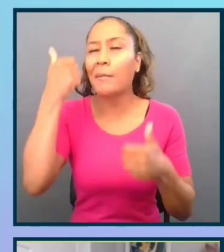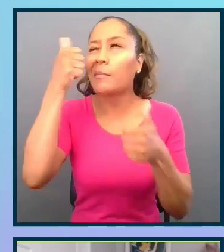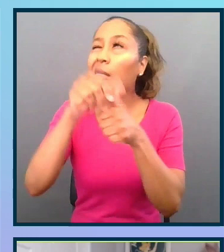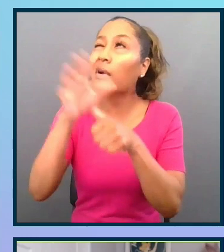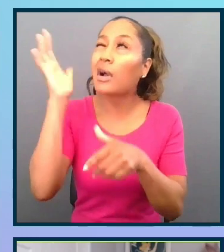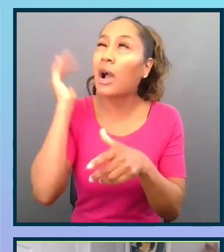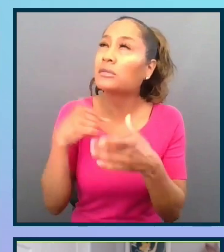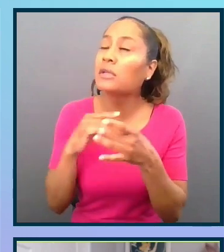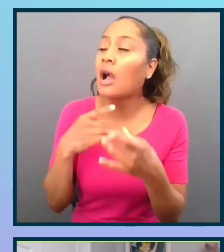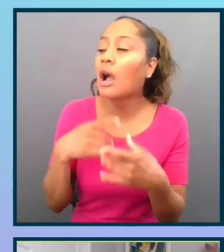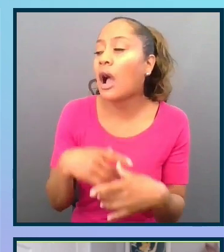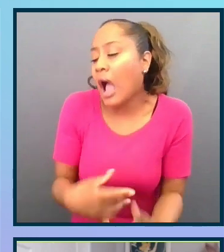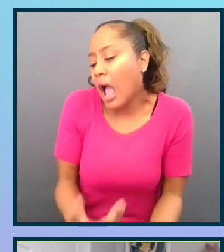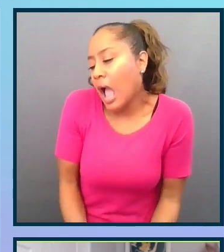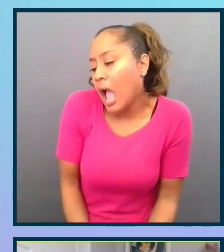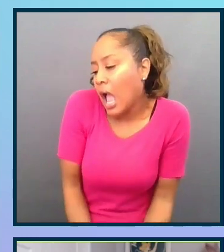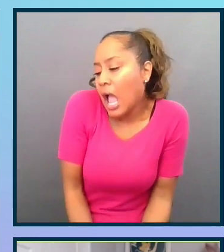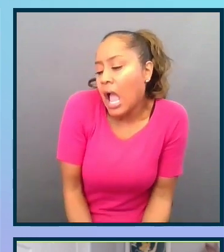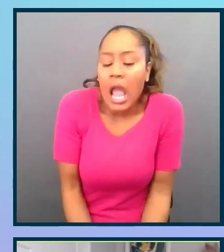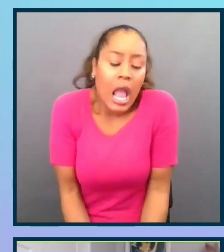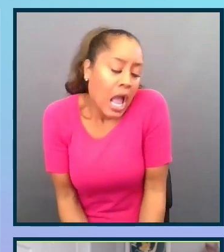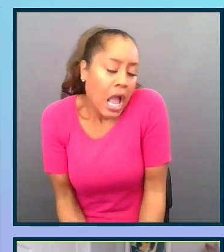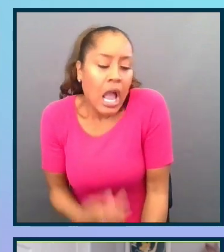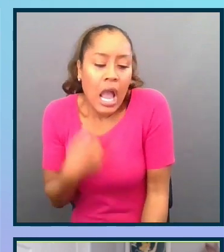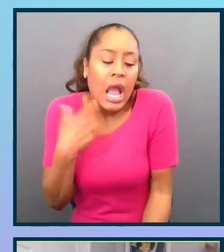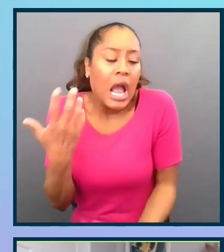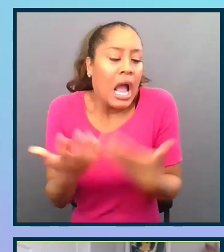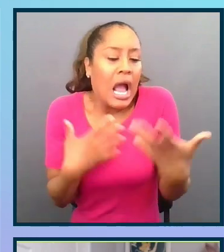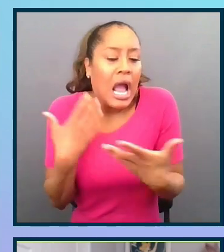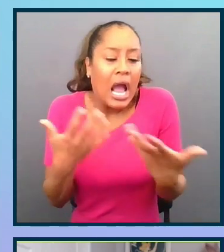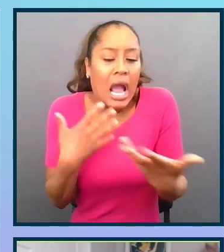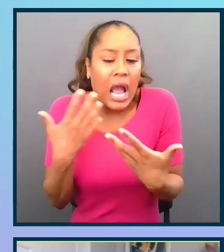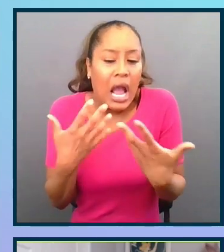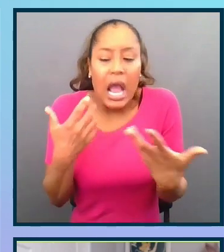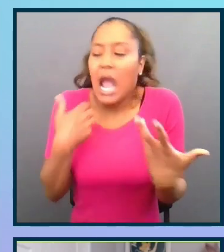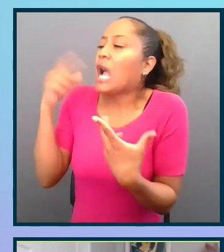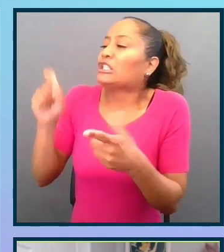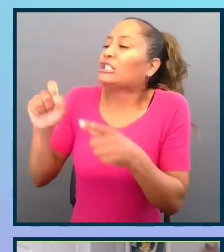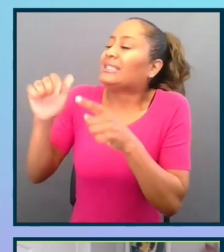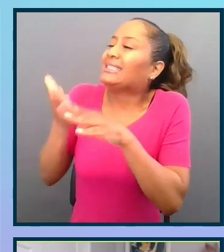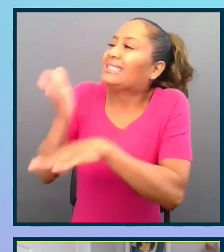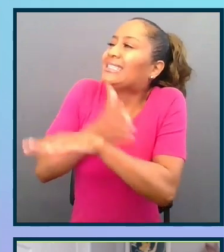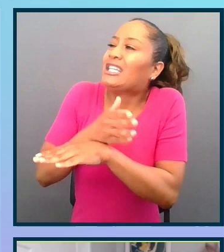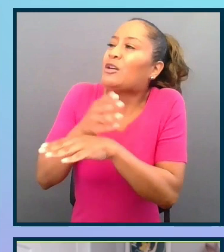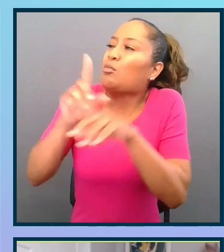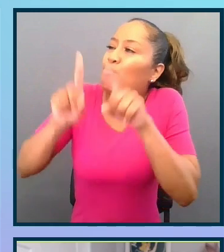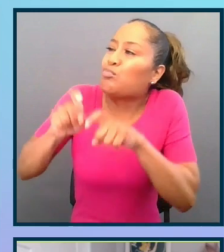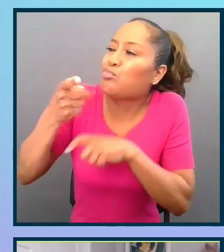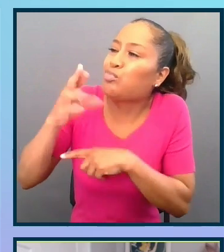"Well, I probably should get better at prototyping and advanced interactions and stuff like that."